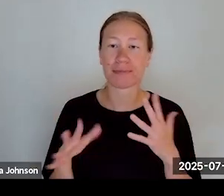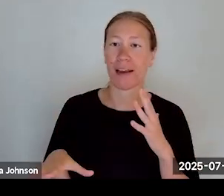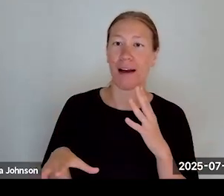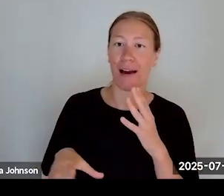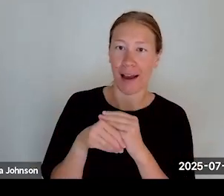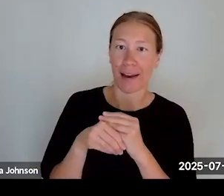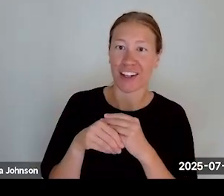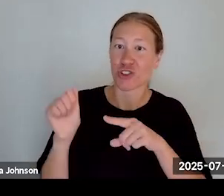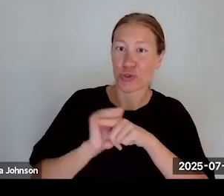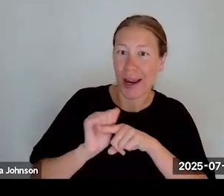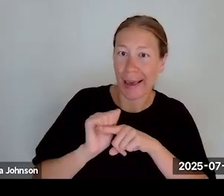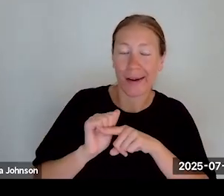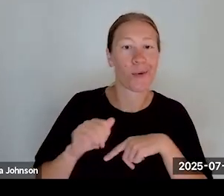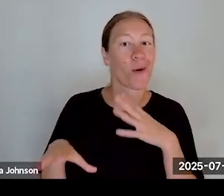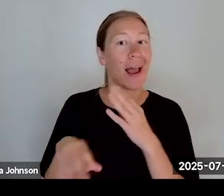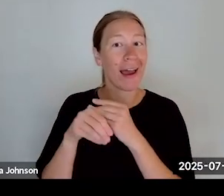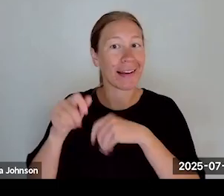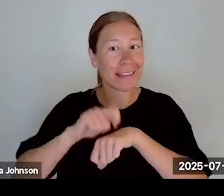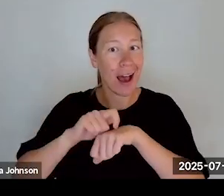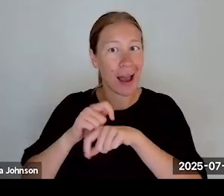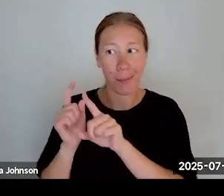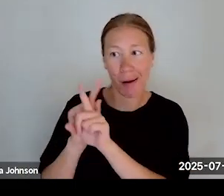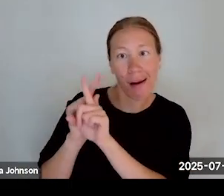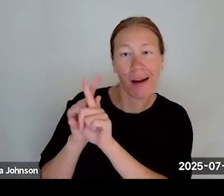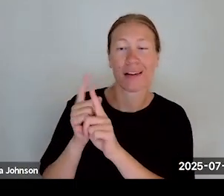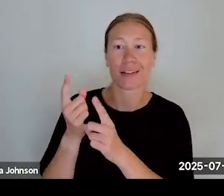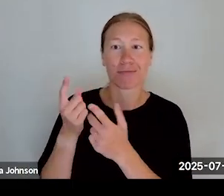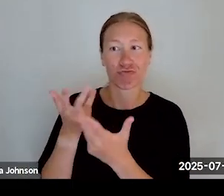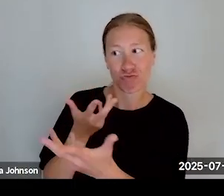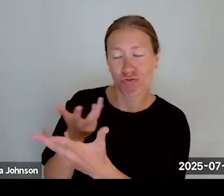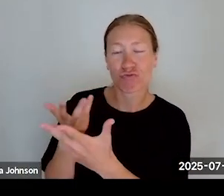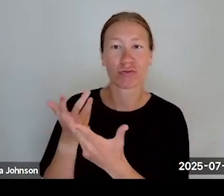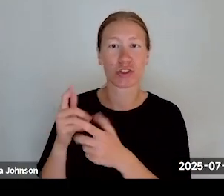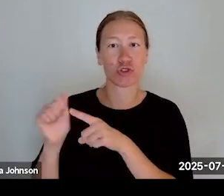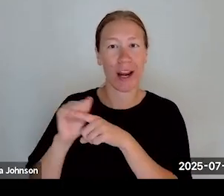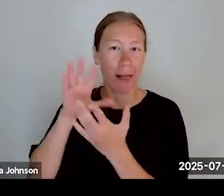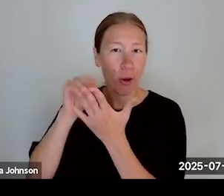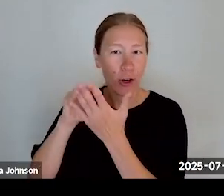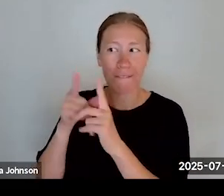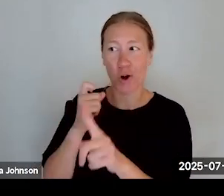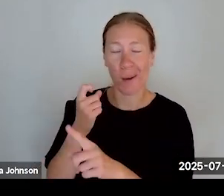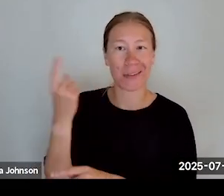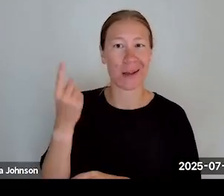or increased time spent training with someone. This could also be an opportunity for more one-on-one meetings